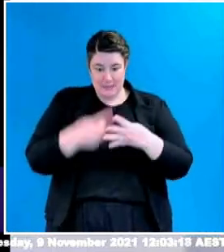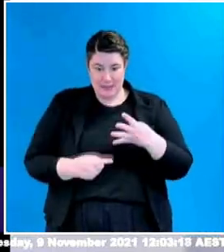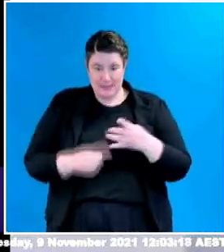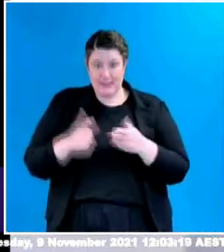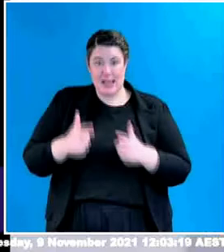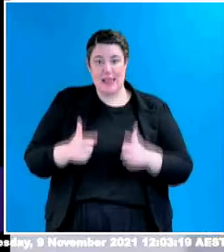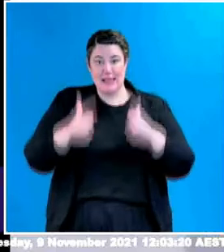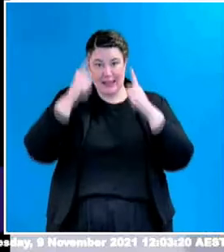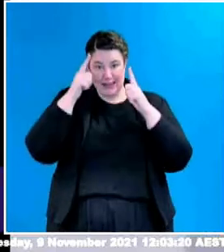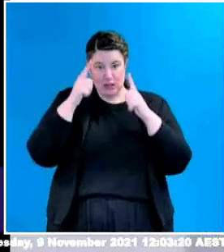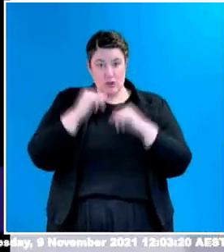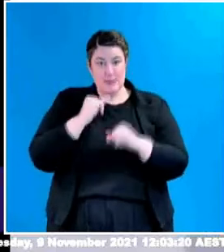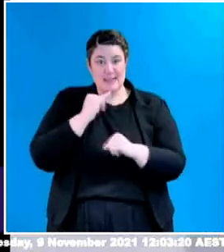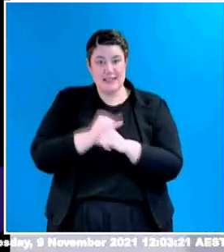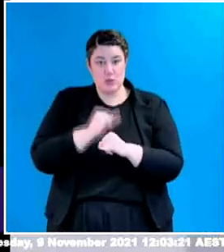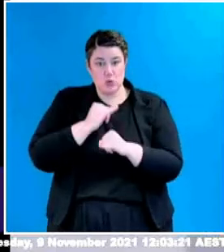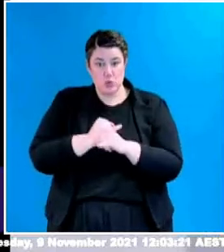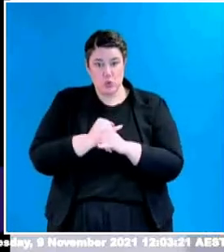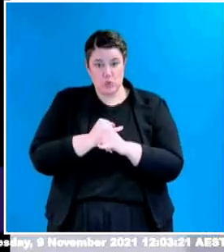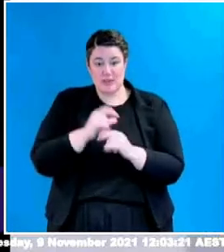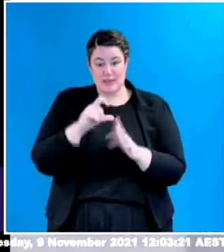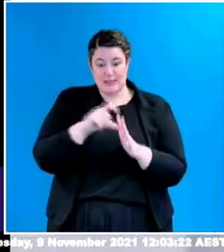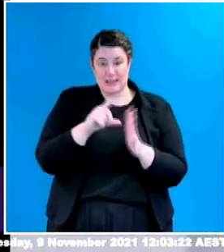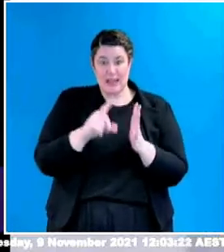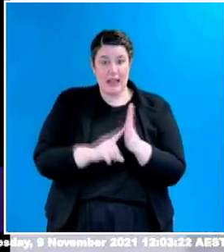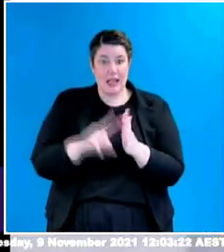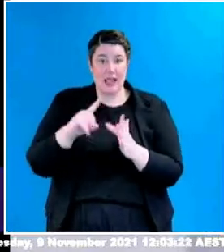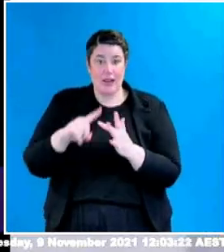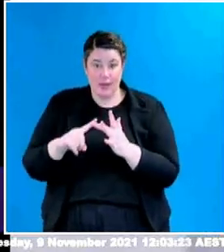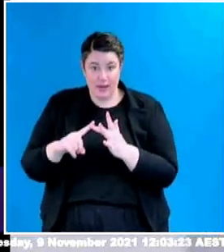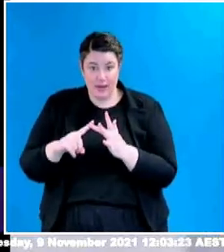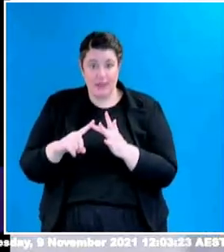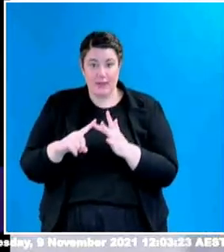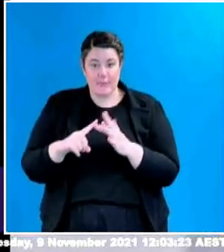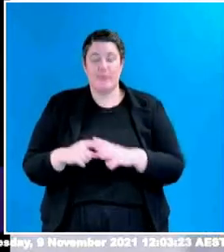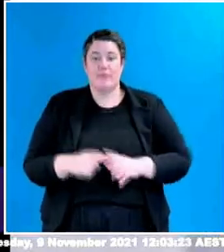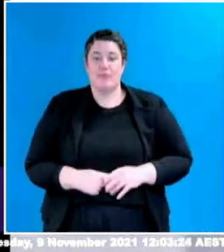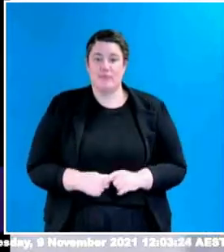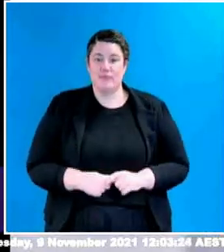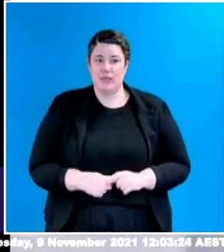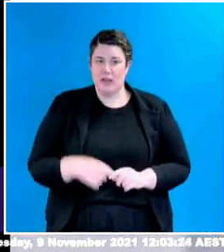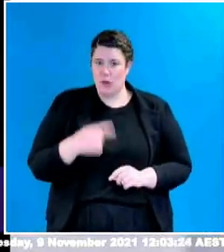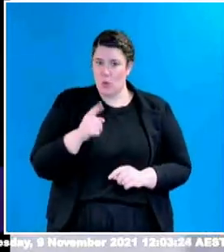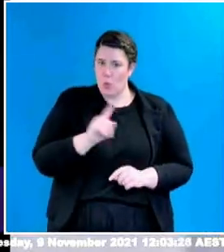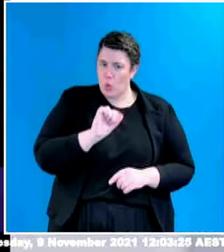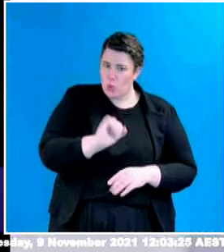Leadership Institute, what you do, how you do it and why you established it.